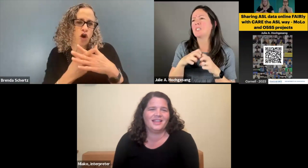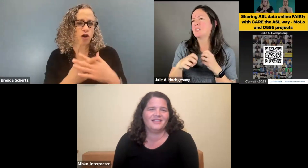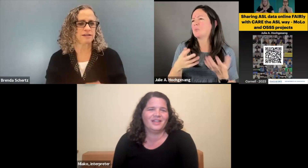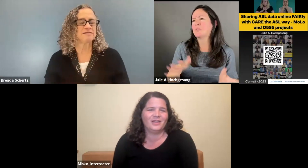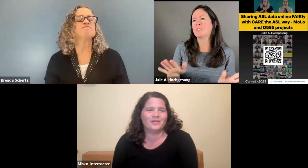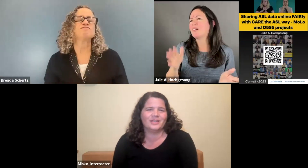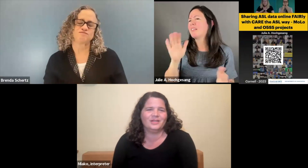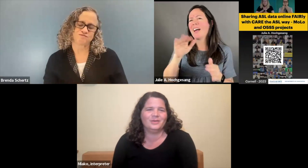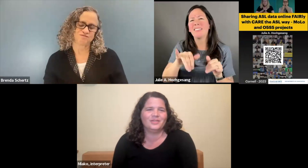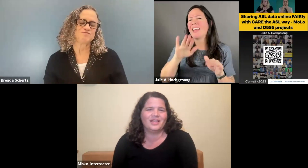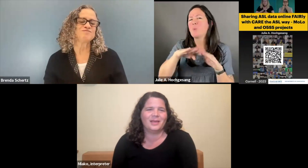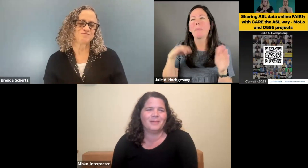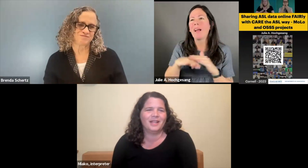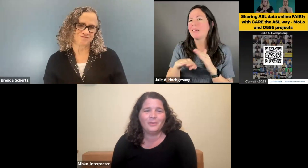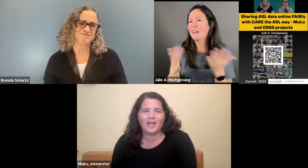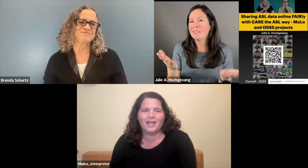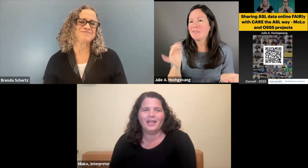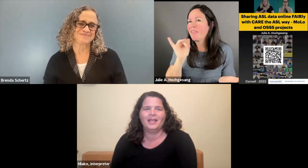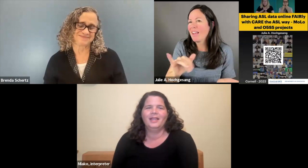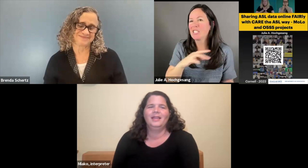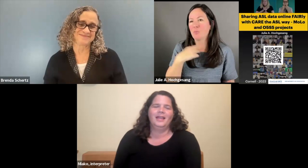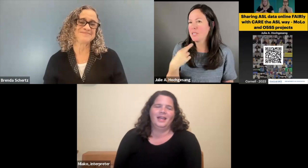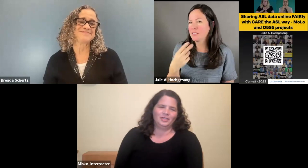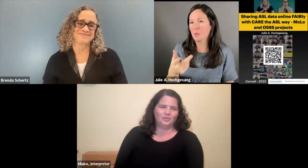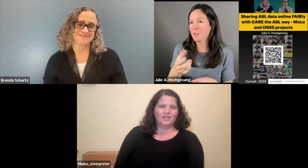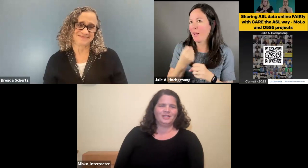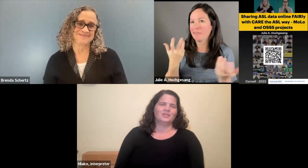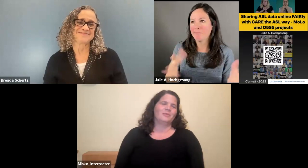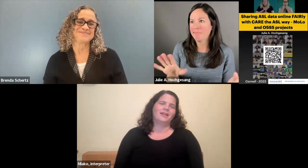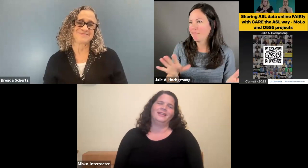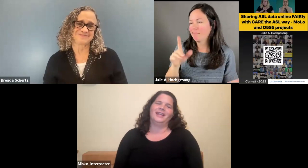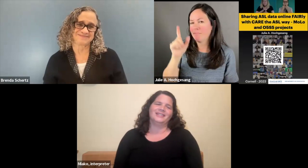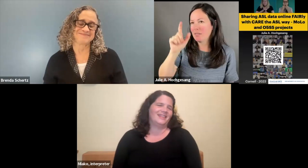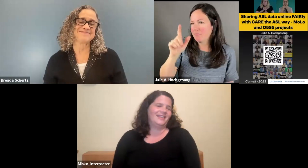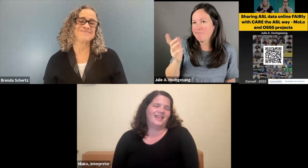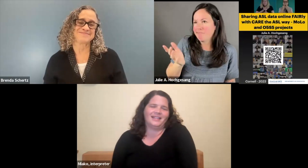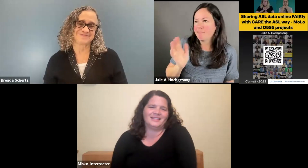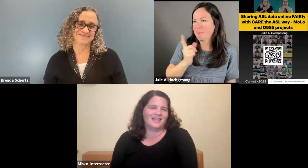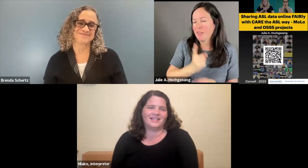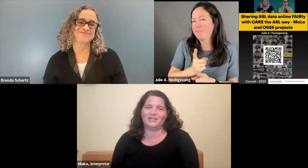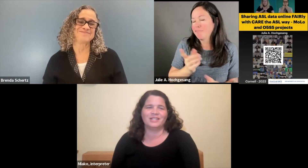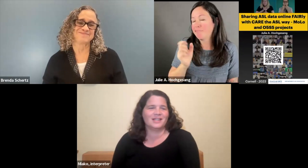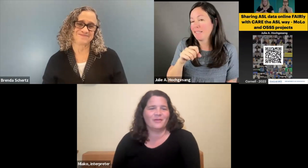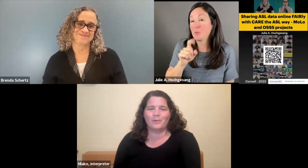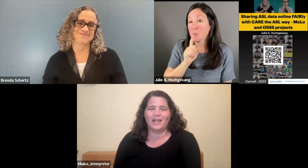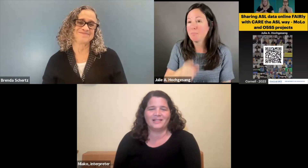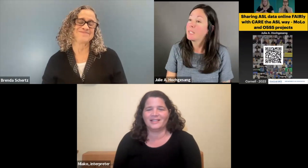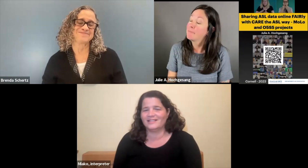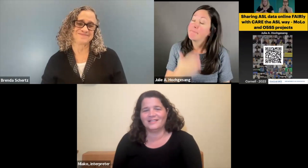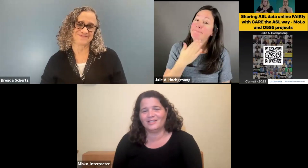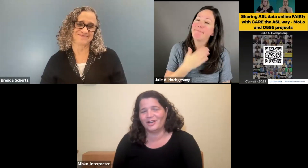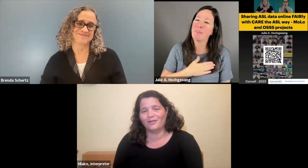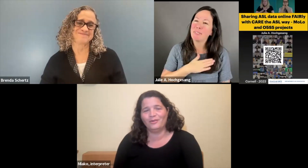the videos and use them anyway yes I think that's that's a risk of Open Access in general you